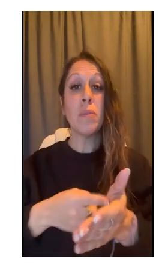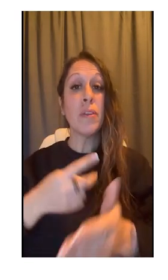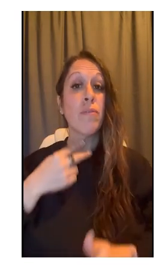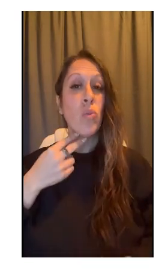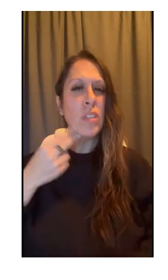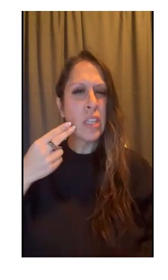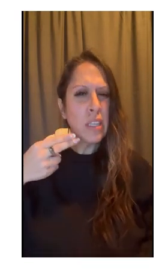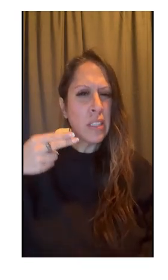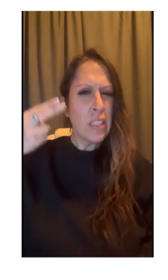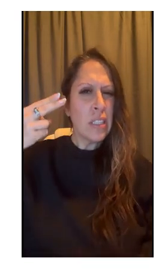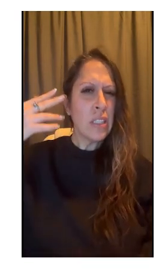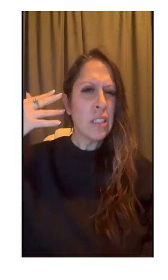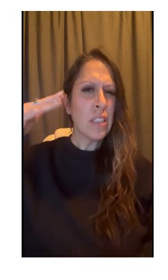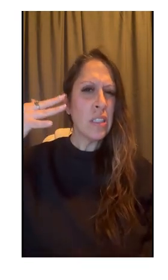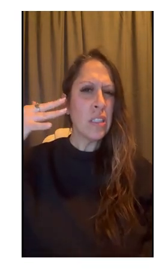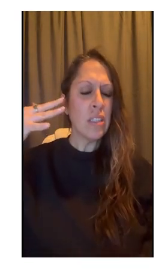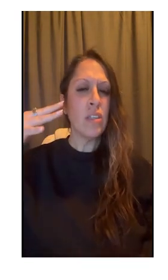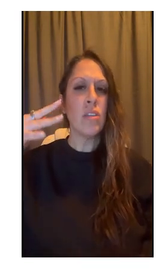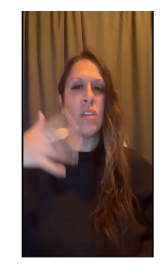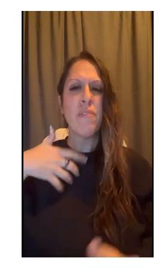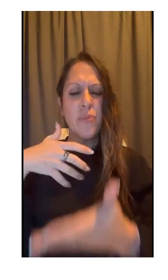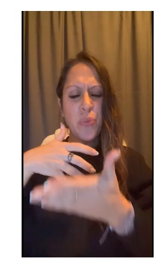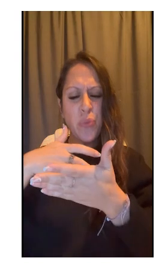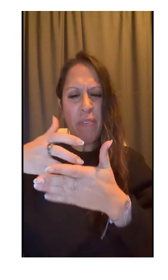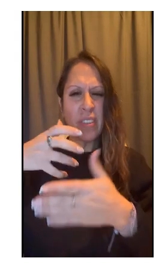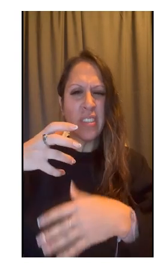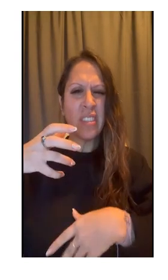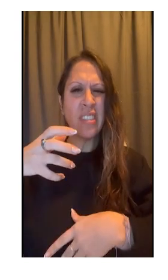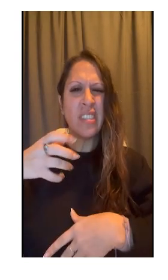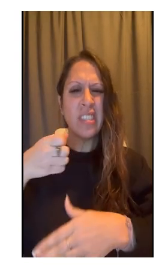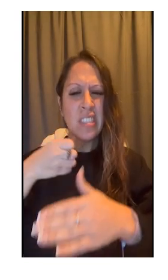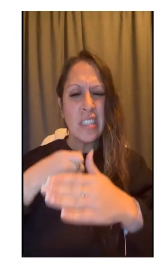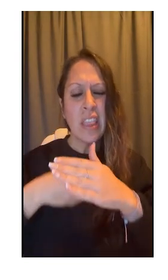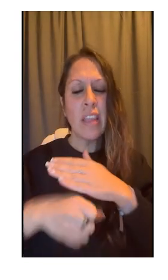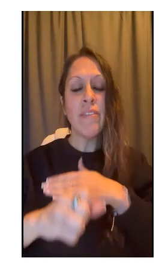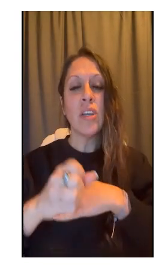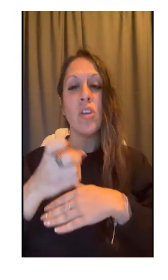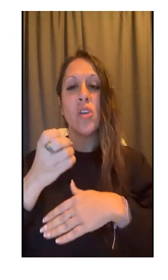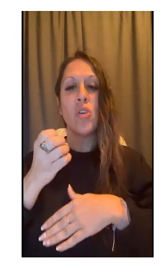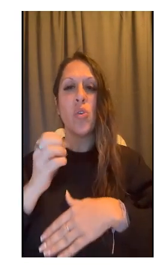where the parent has had a rough delivery, lots of nipple pain, vasal spasm, or a squash nipple.